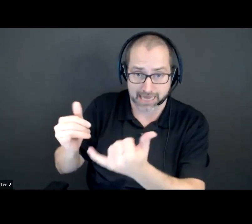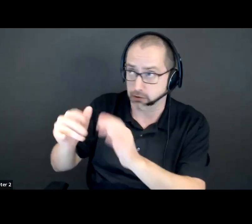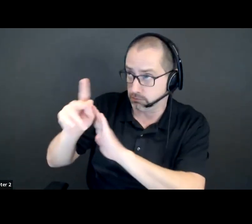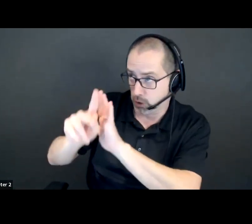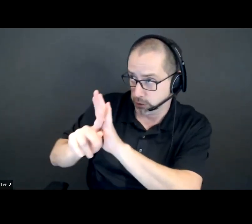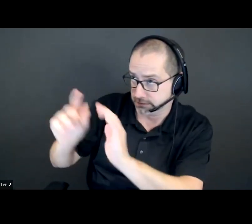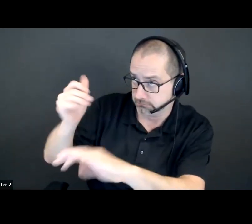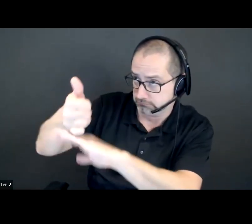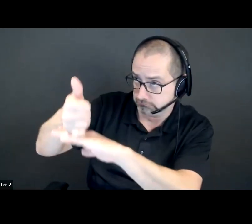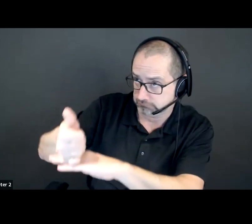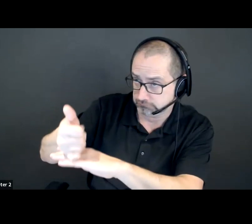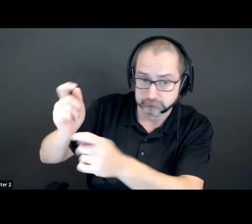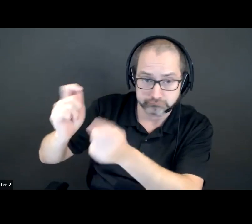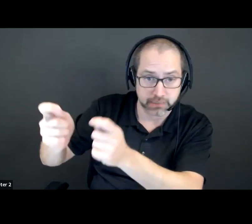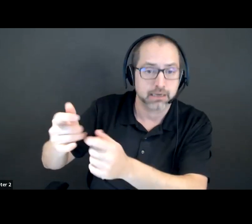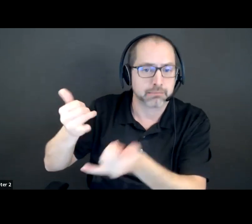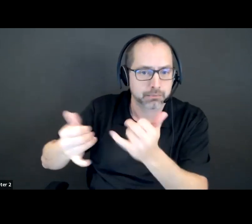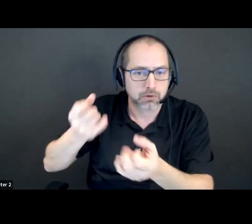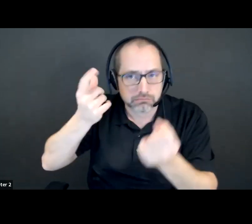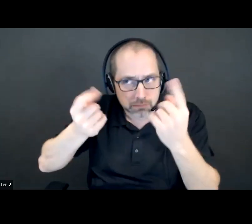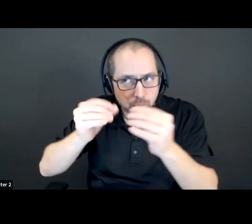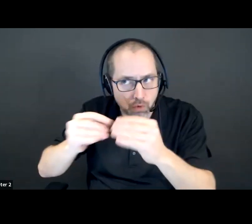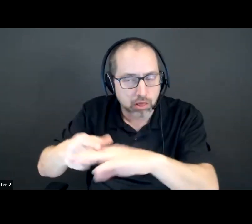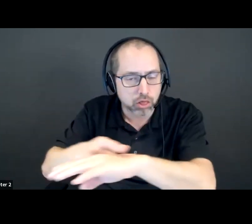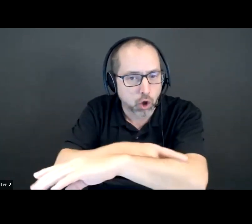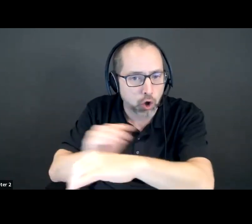more knowledge of long COVID and people are getting the support that they need,